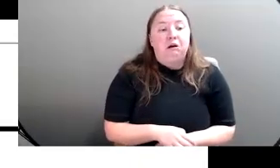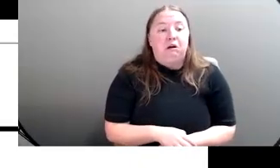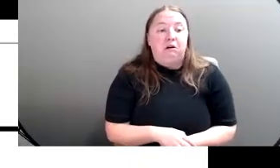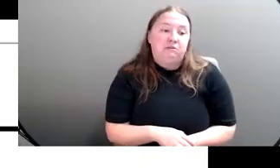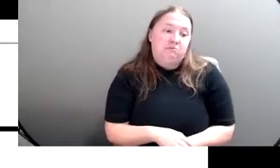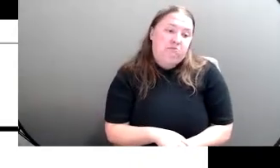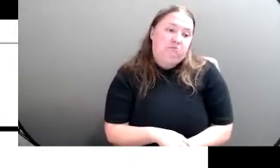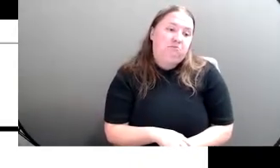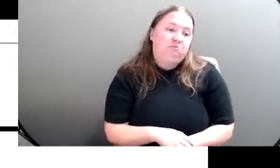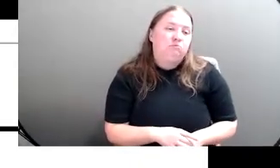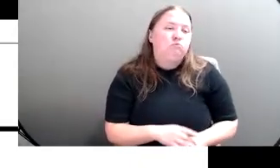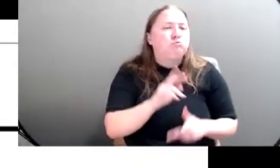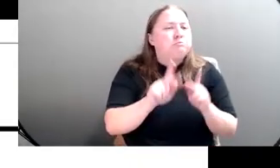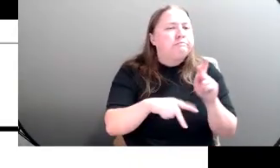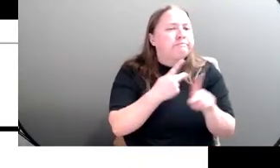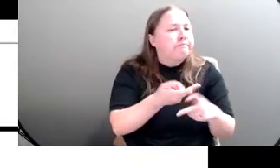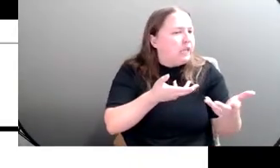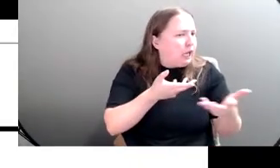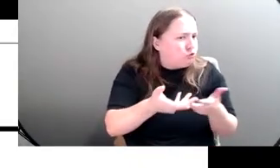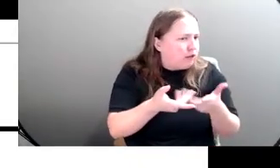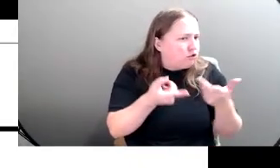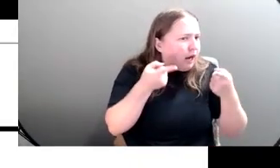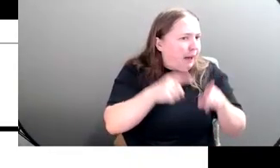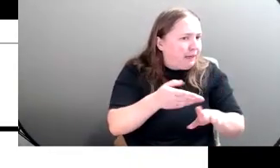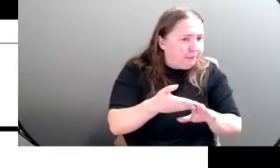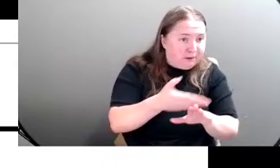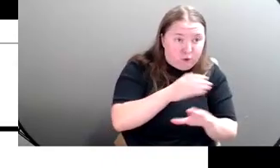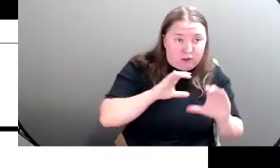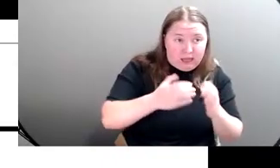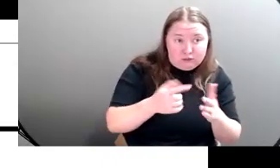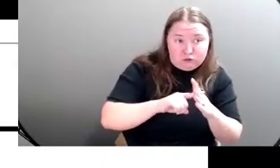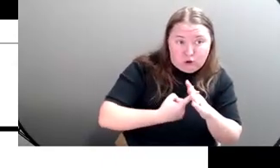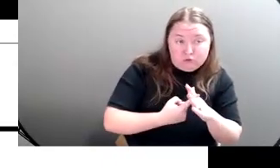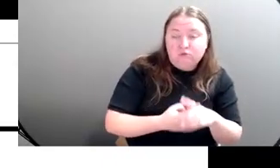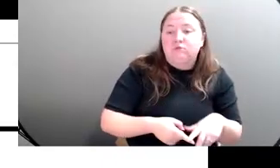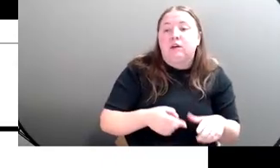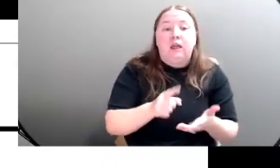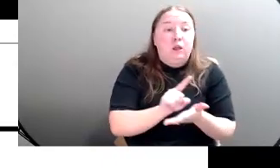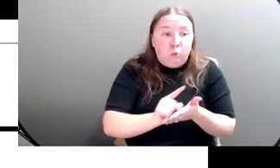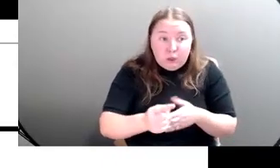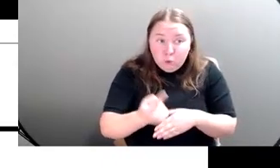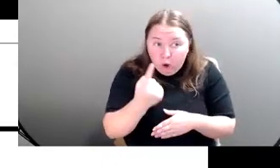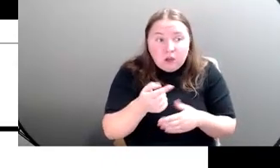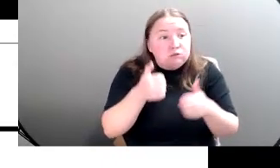What kind of interactions are you doing in week one? You know, are you posting another announcement?